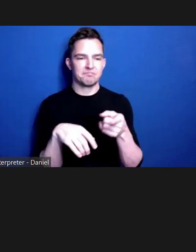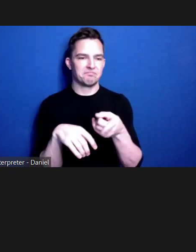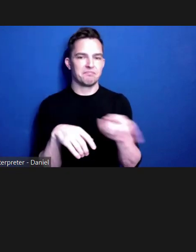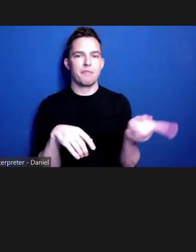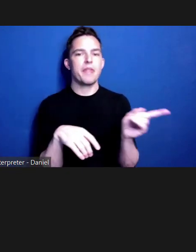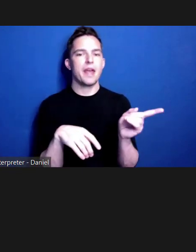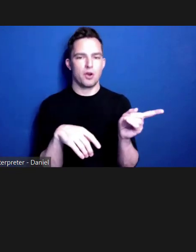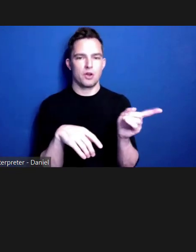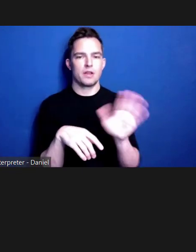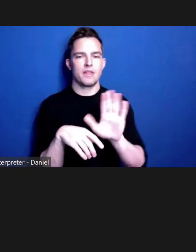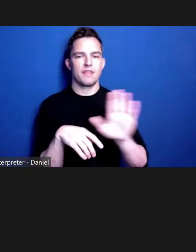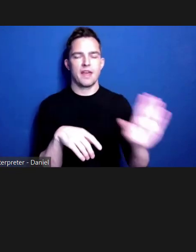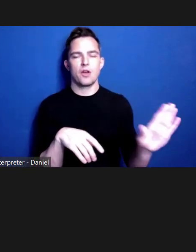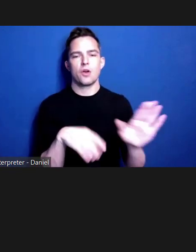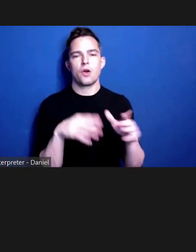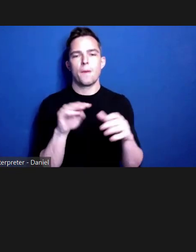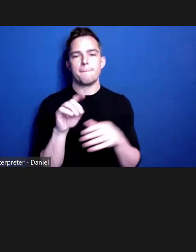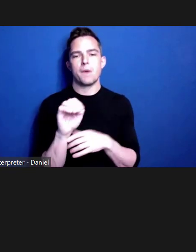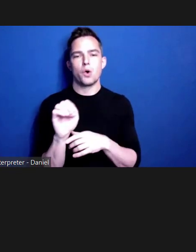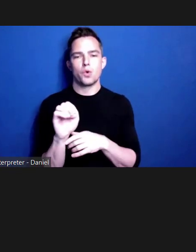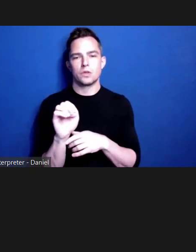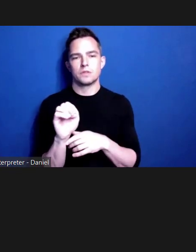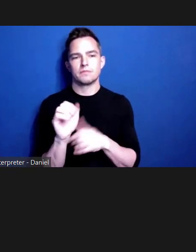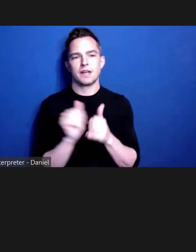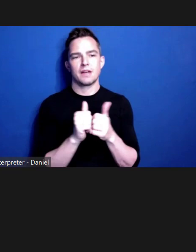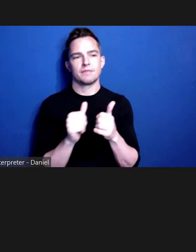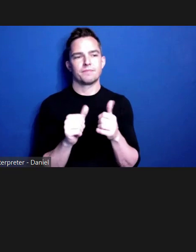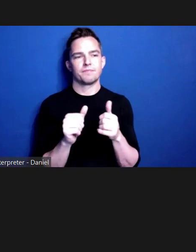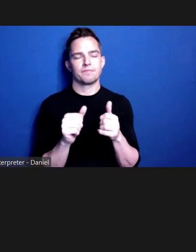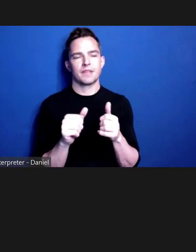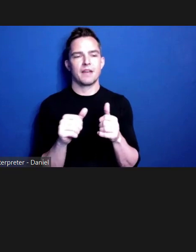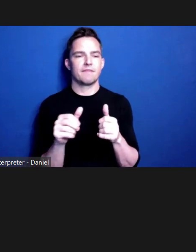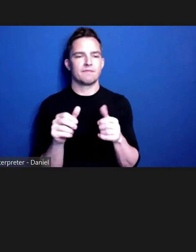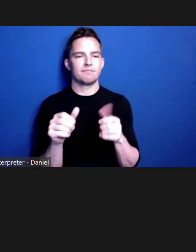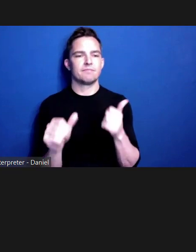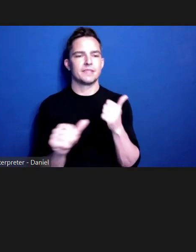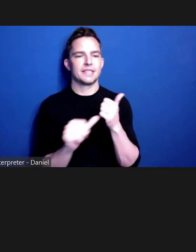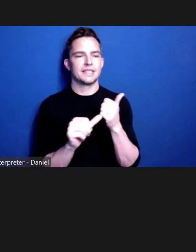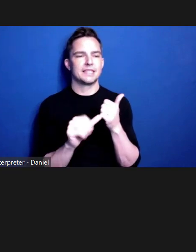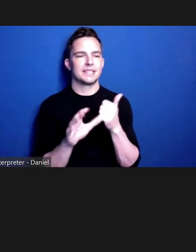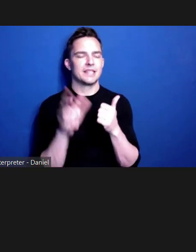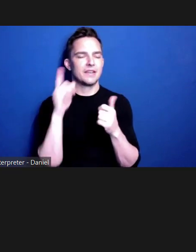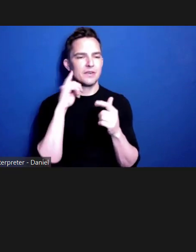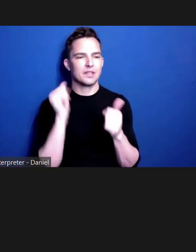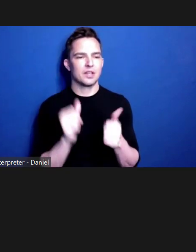their hearing loss.